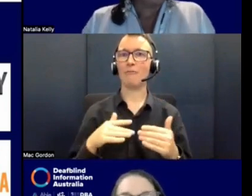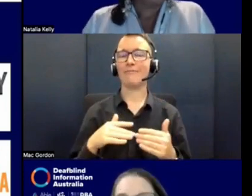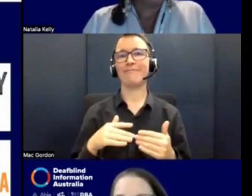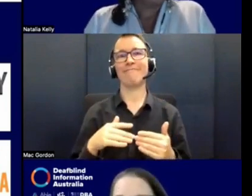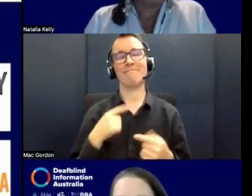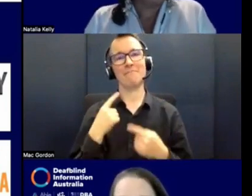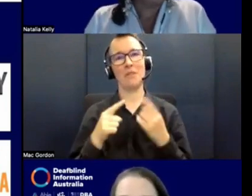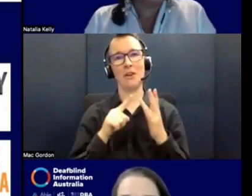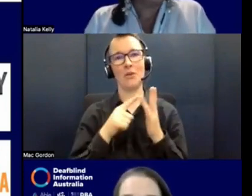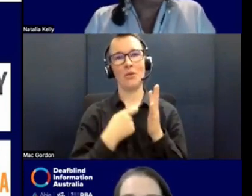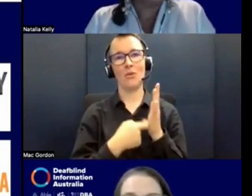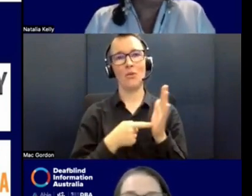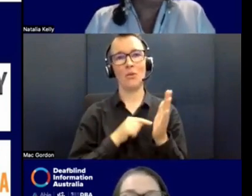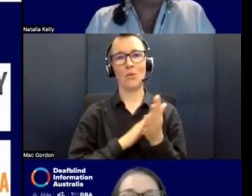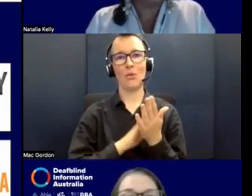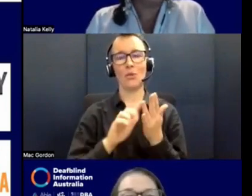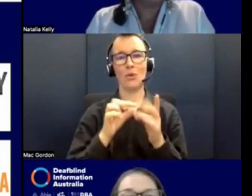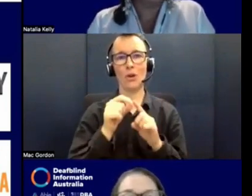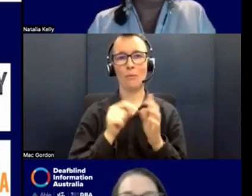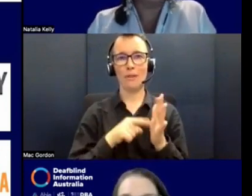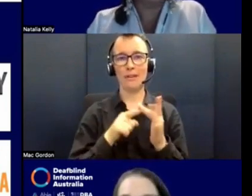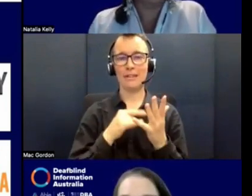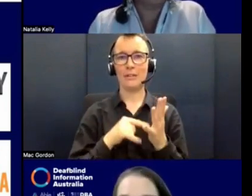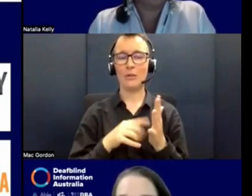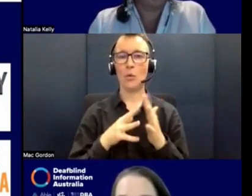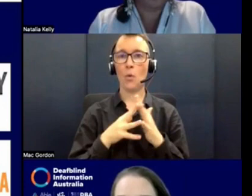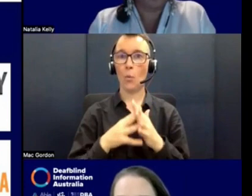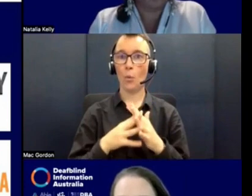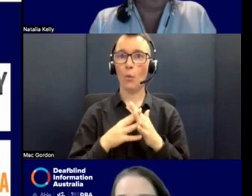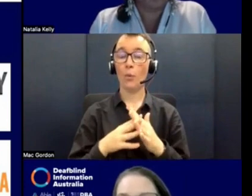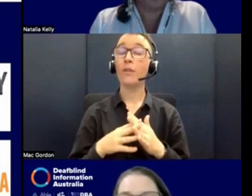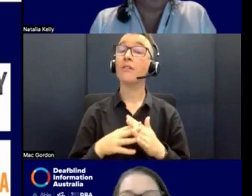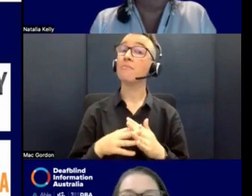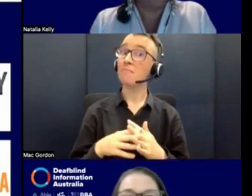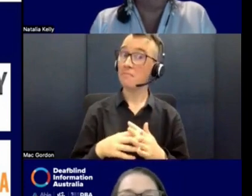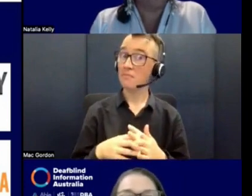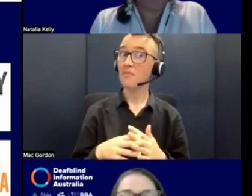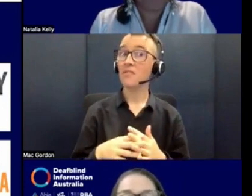Our audience has recognised this and the questions have begun. [Natalia] Great.